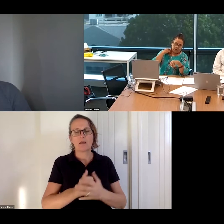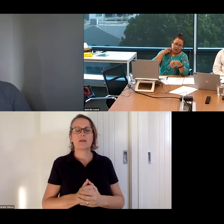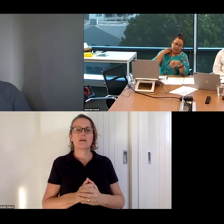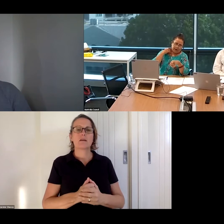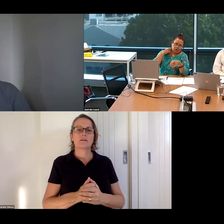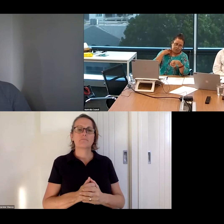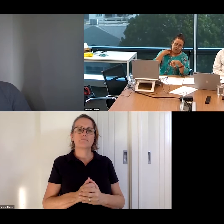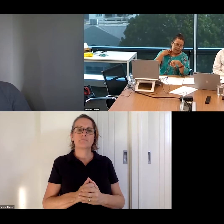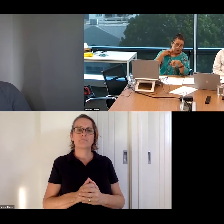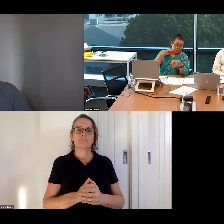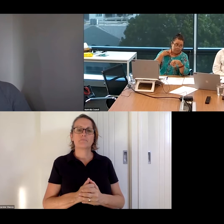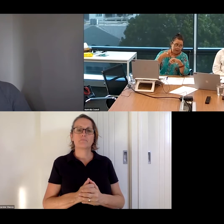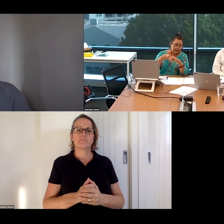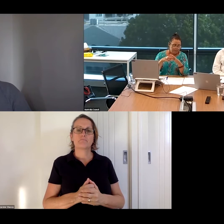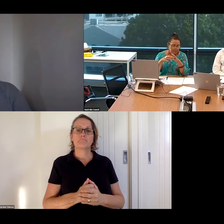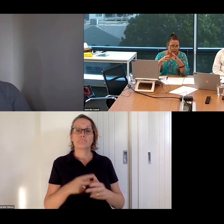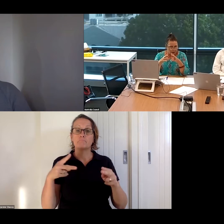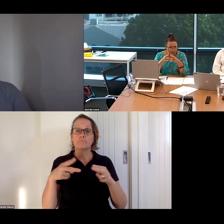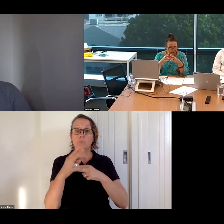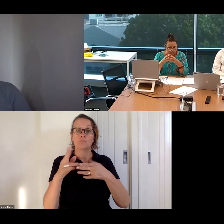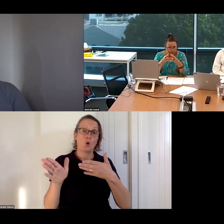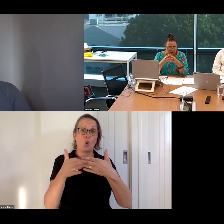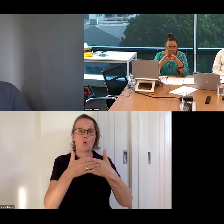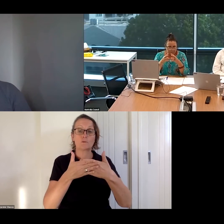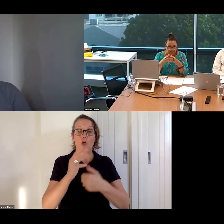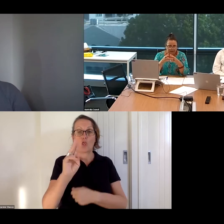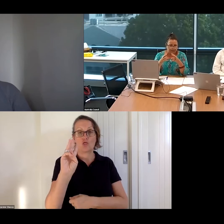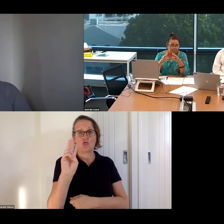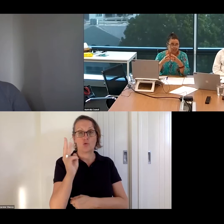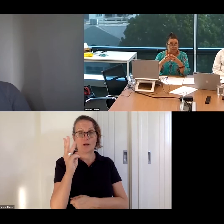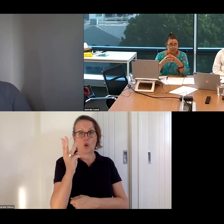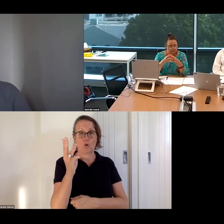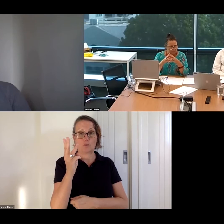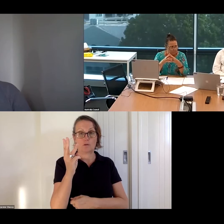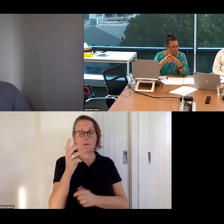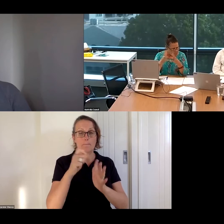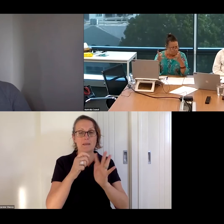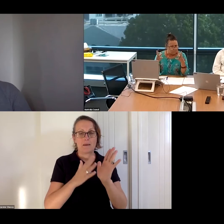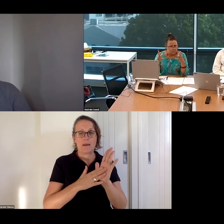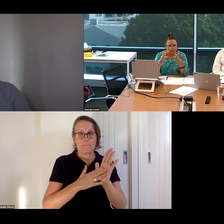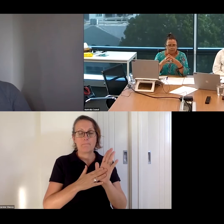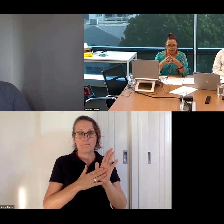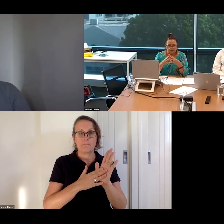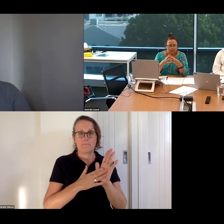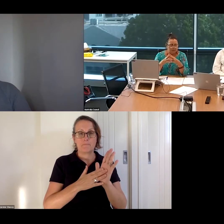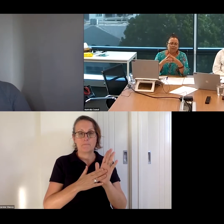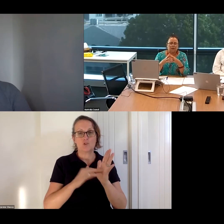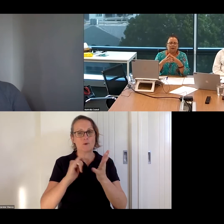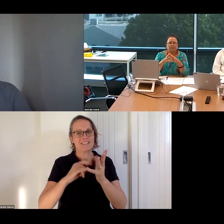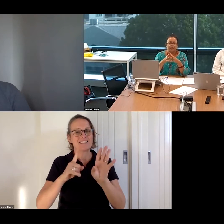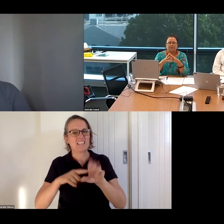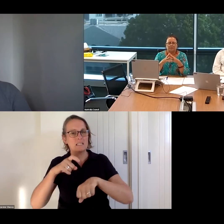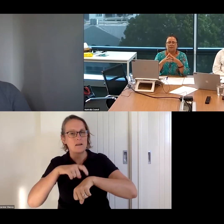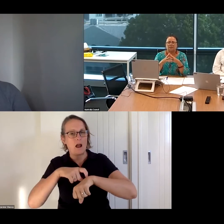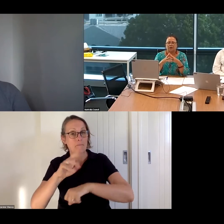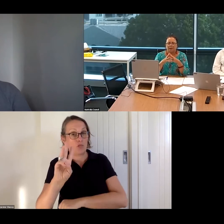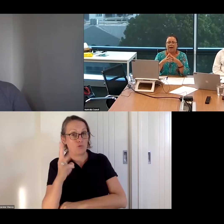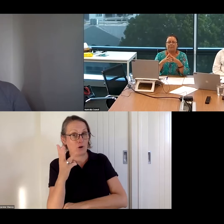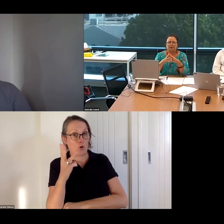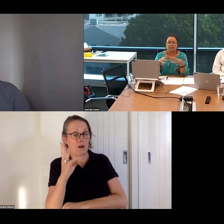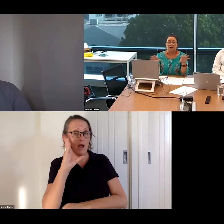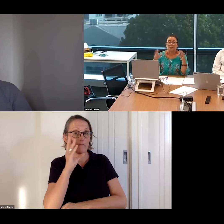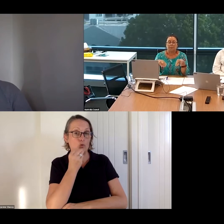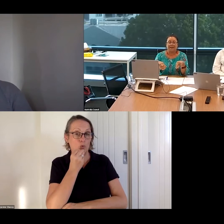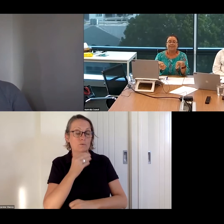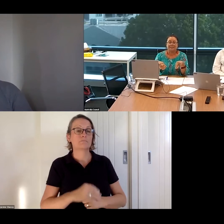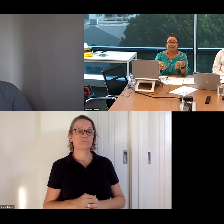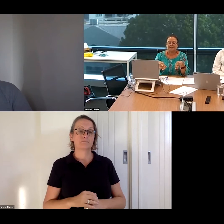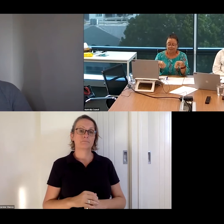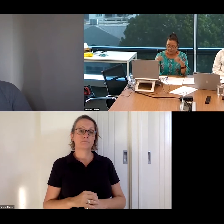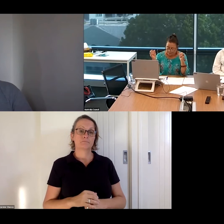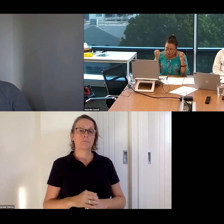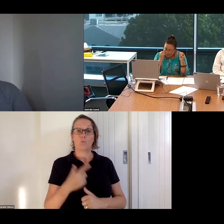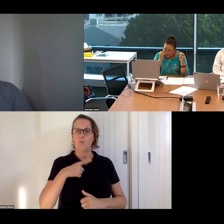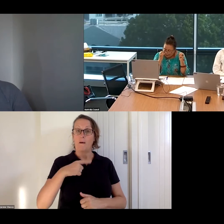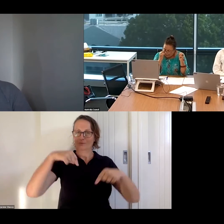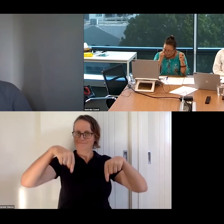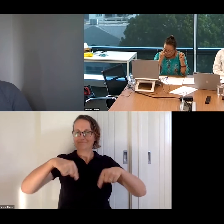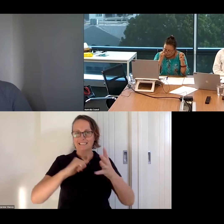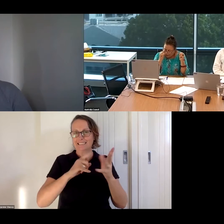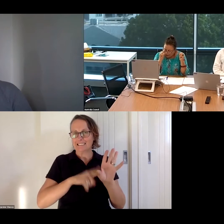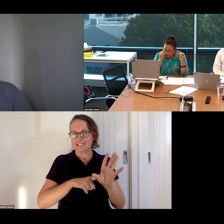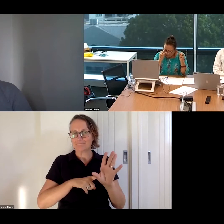We cut off at 3:00pm AEDT. Sydney time. Hammer time. Because we're based in Sydney. We're going